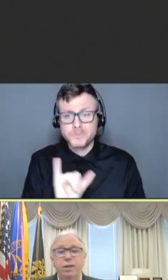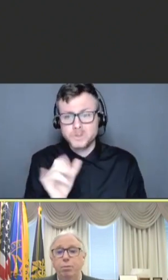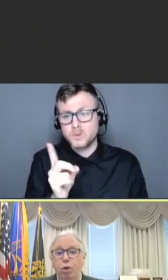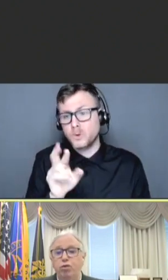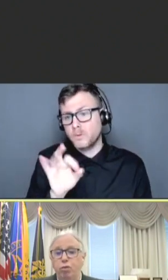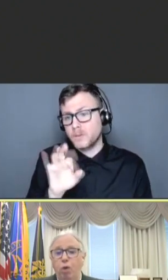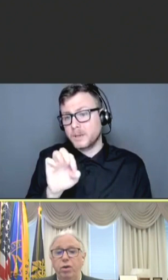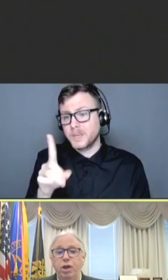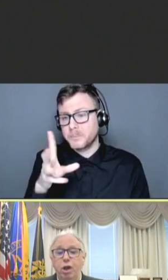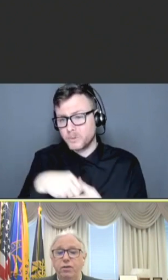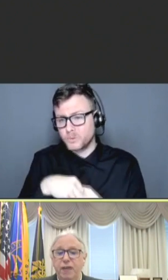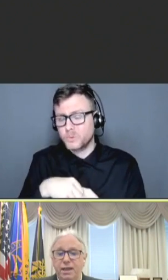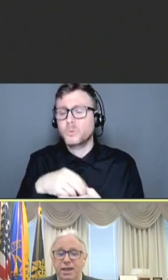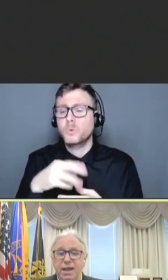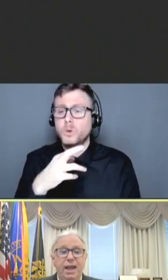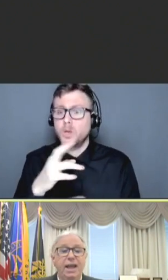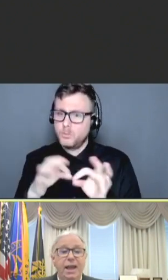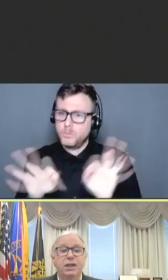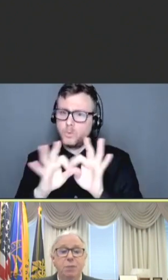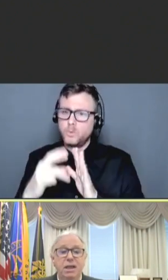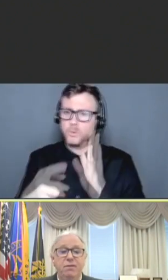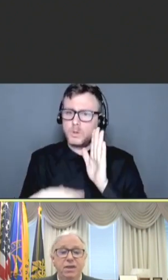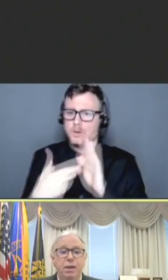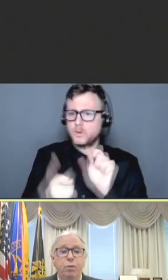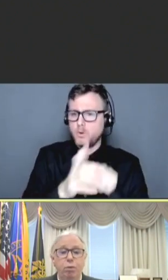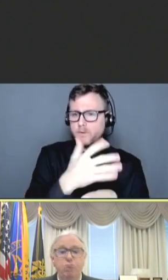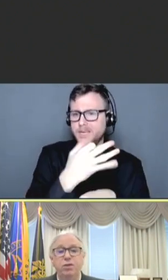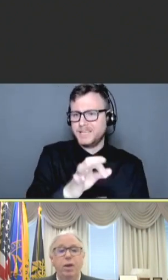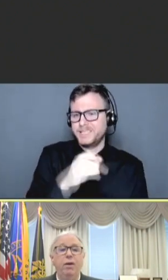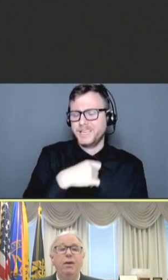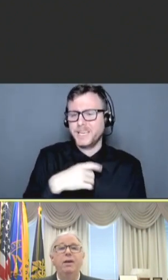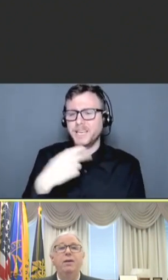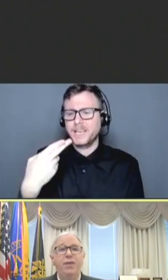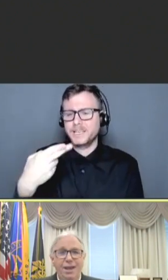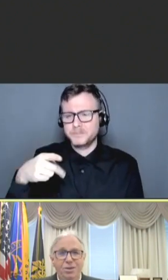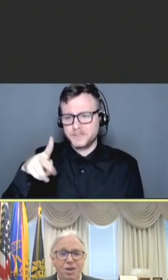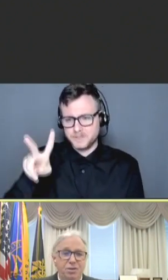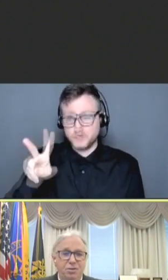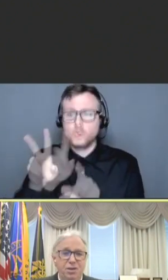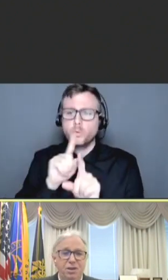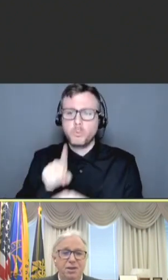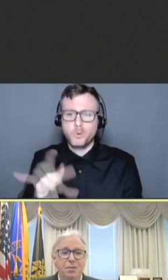played an important role in the COVID-19 and HPV reports, as well. Thank you, Dr. Friedland.